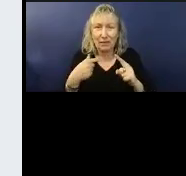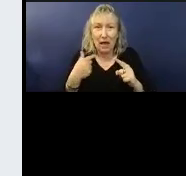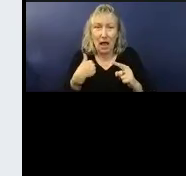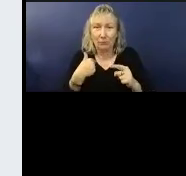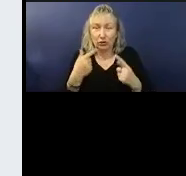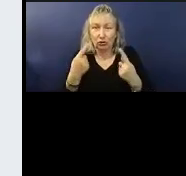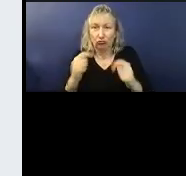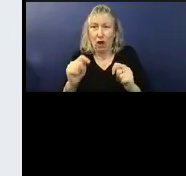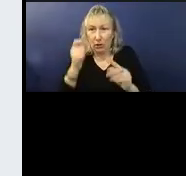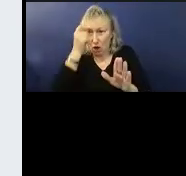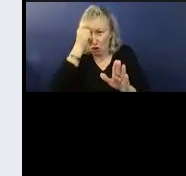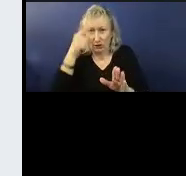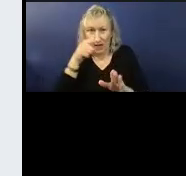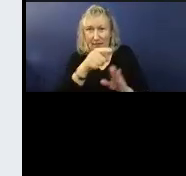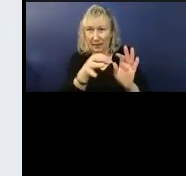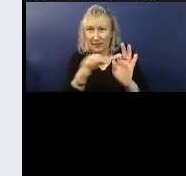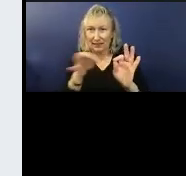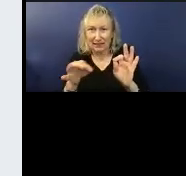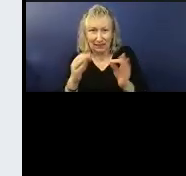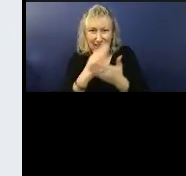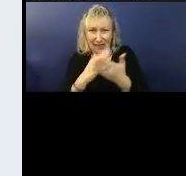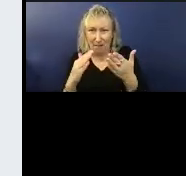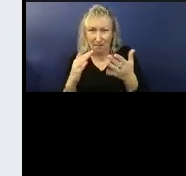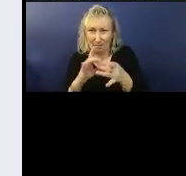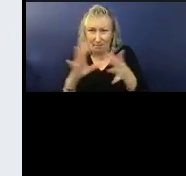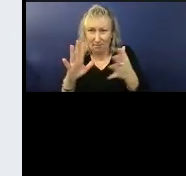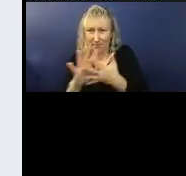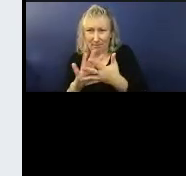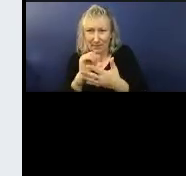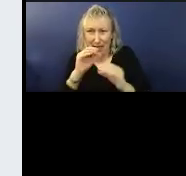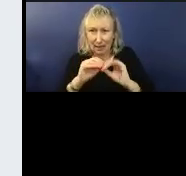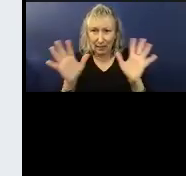Absolutely, because they our rules aren't going to